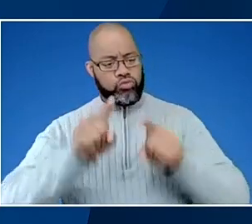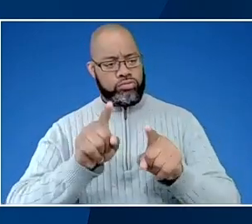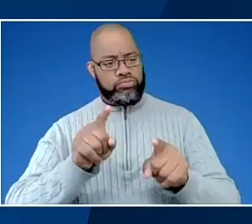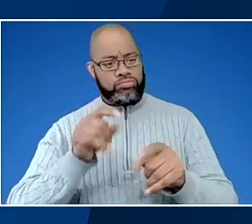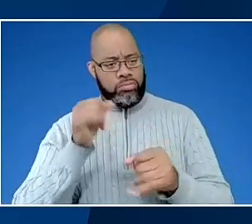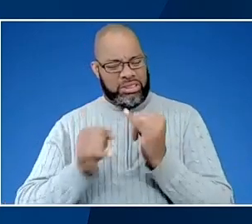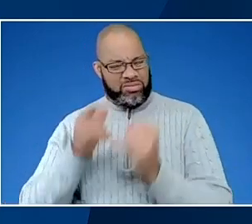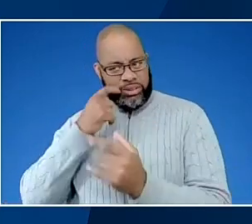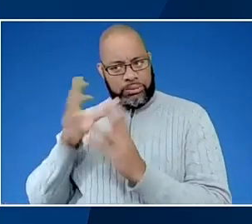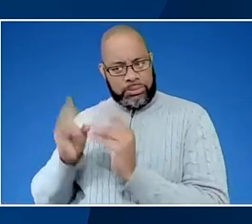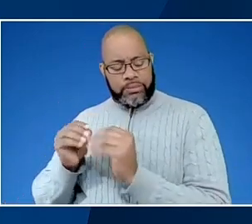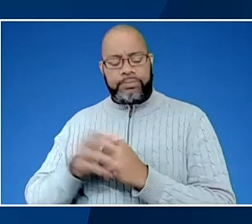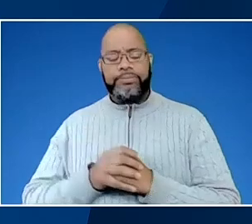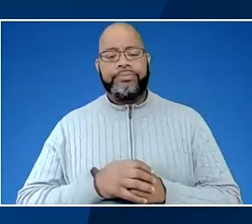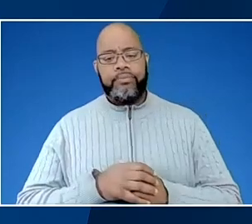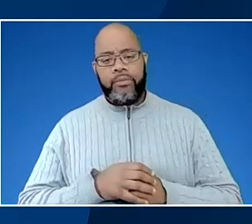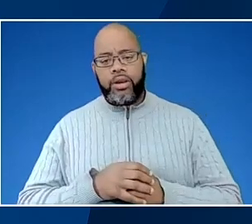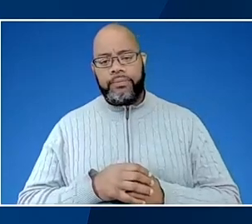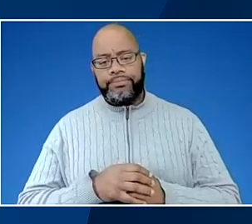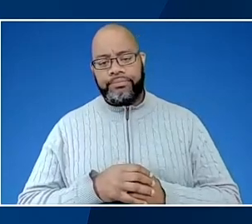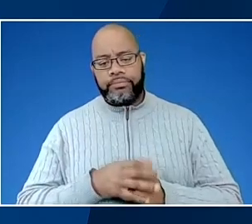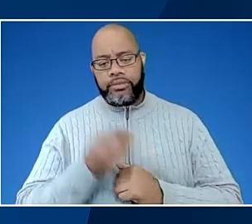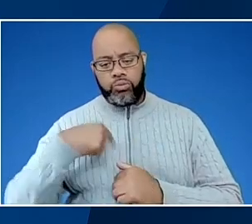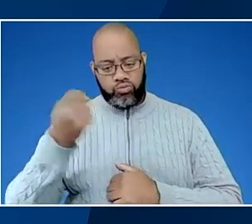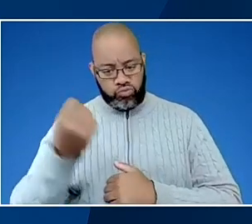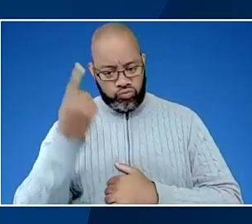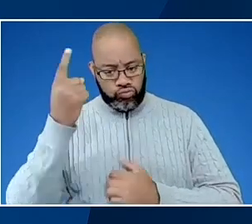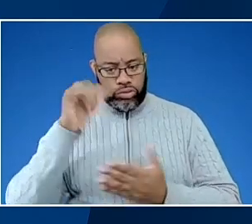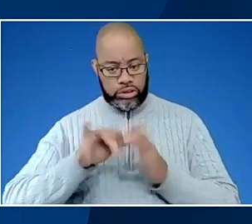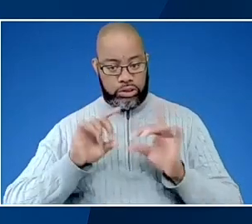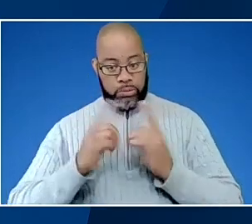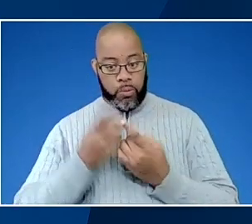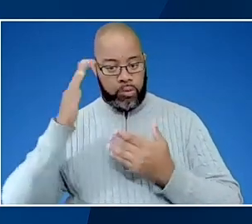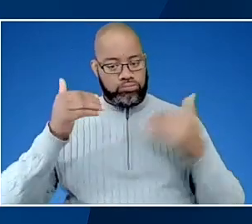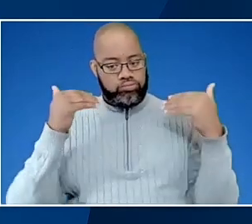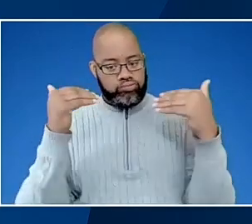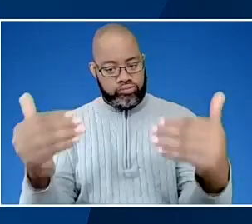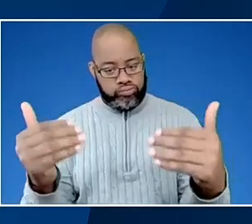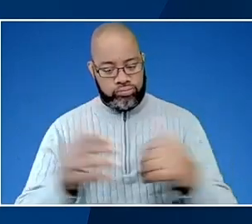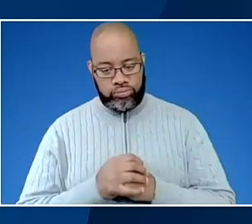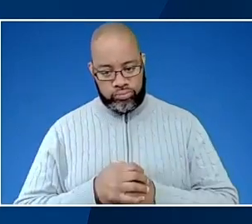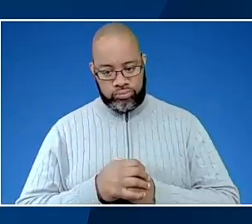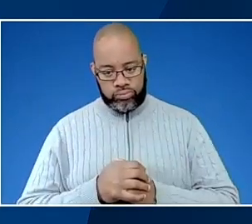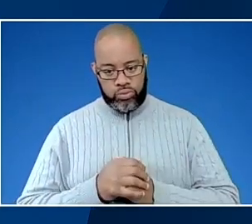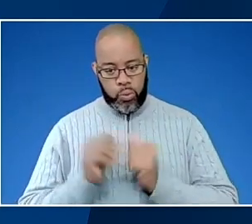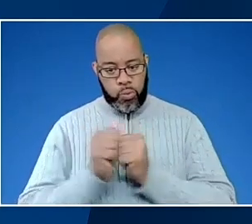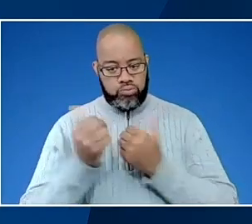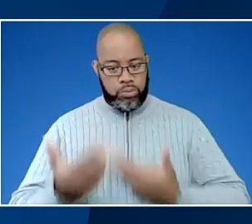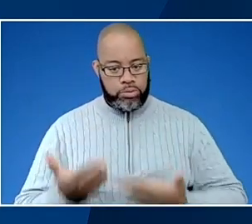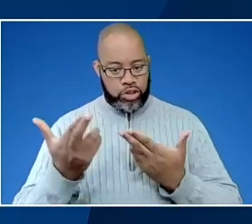And we understand that the Department is going to move forward with the recommendations to include undocumented